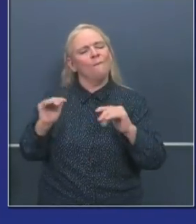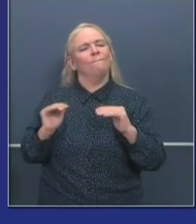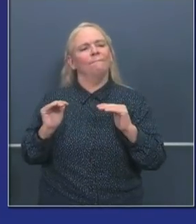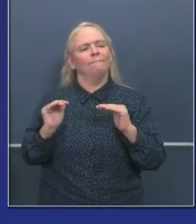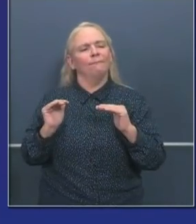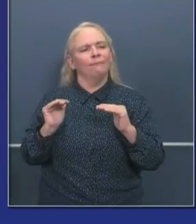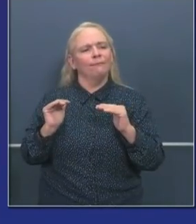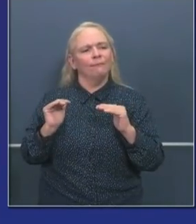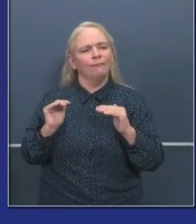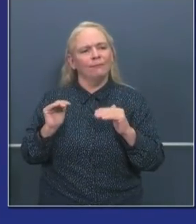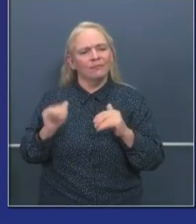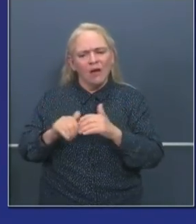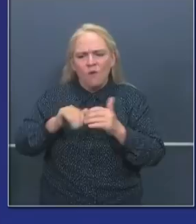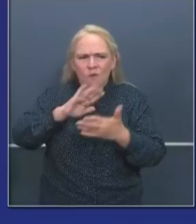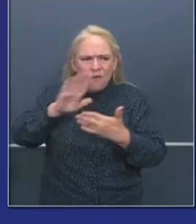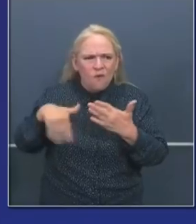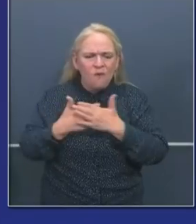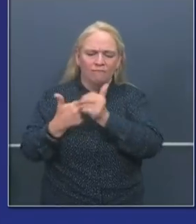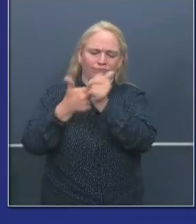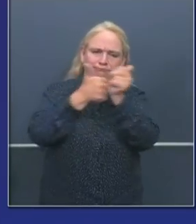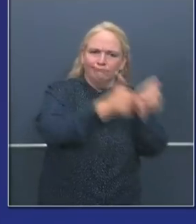RIGHT AND SEE LOCAL LEVEL AND